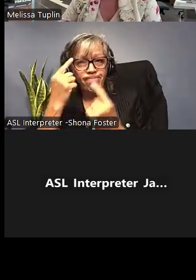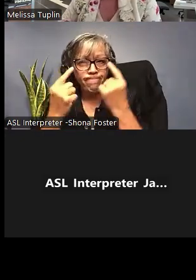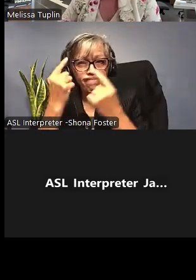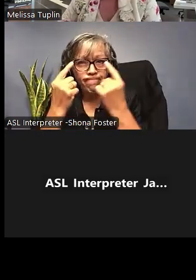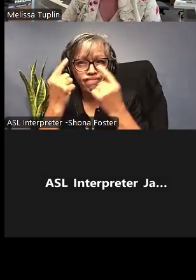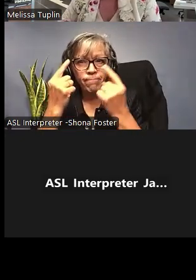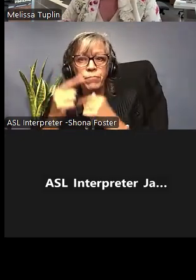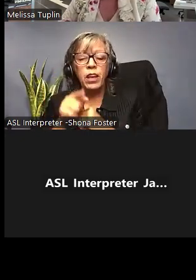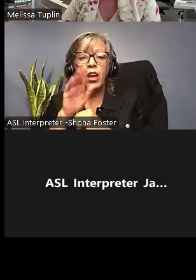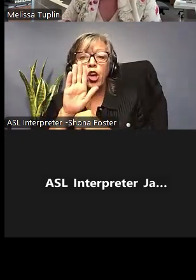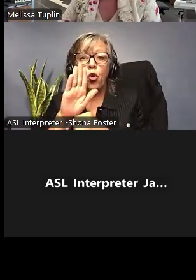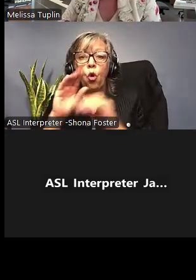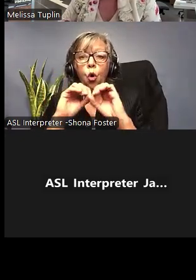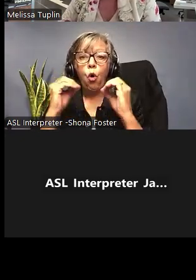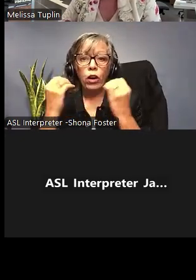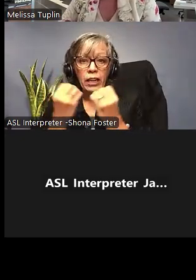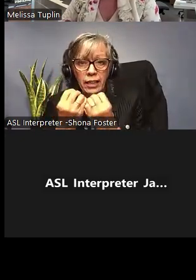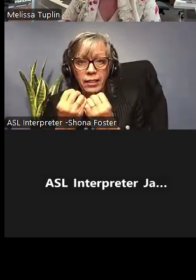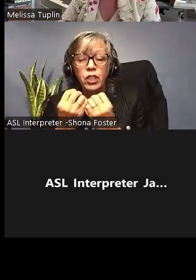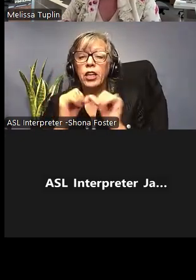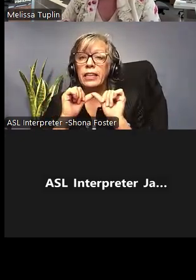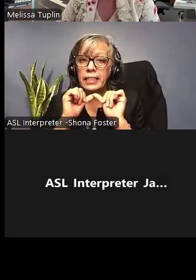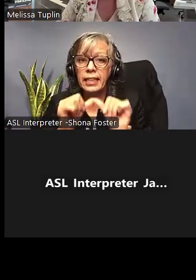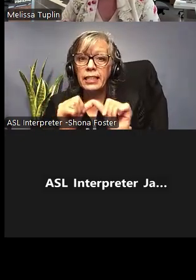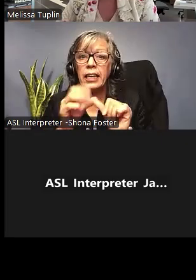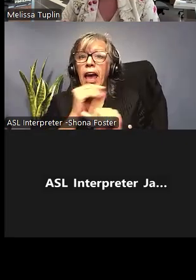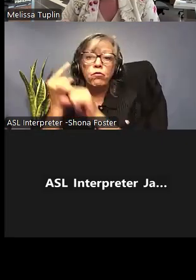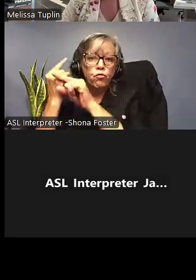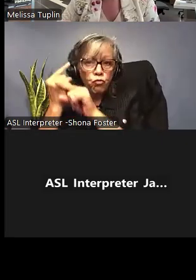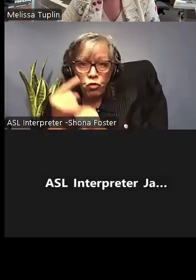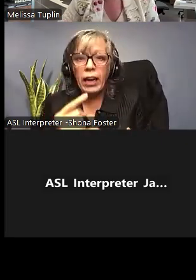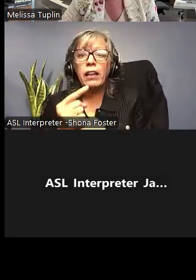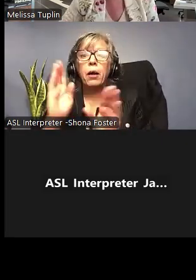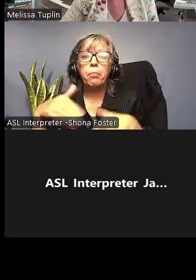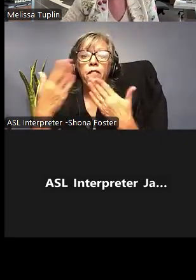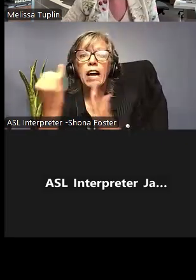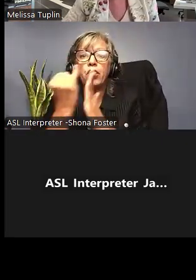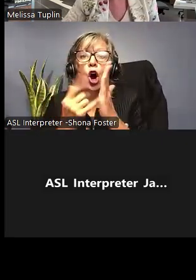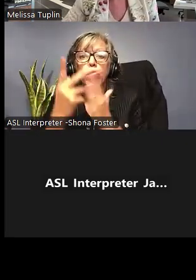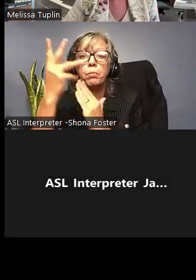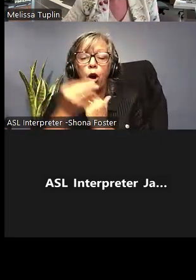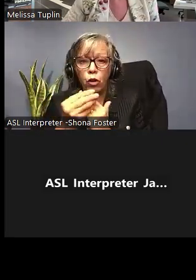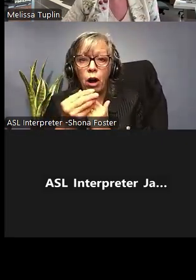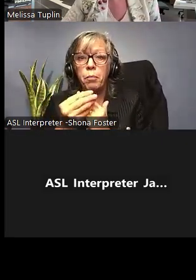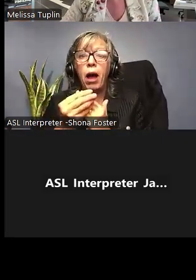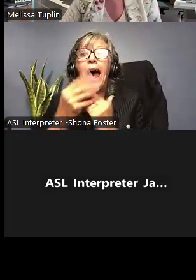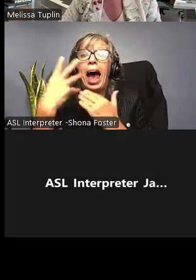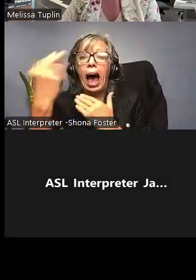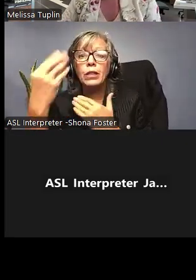consistently and regularly offers arts programming outside of the inner city and downtown, in wards